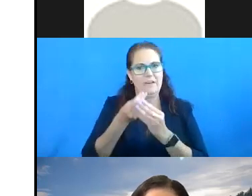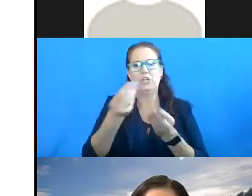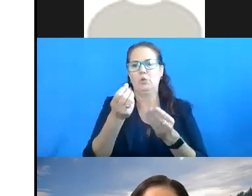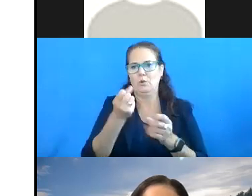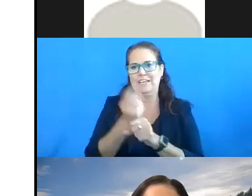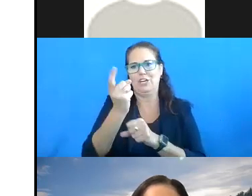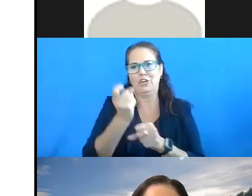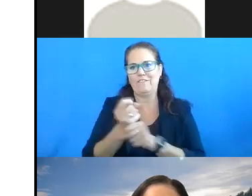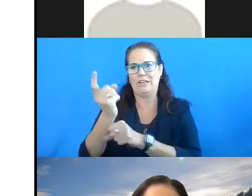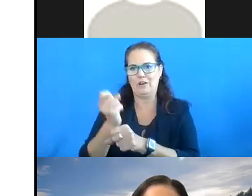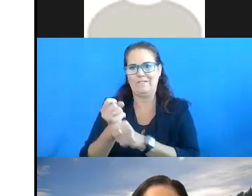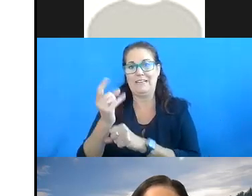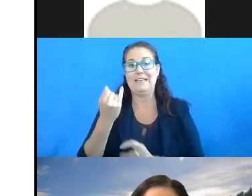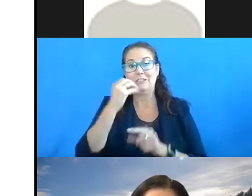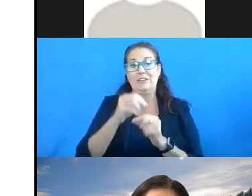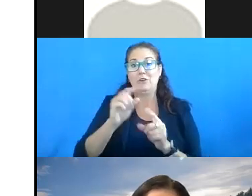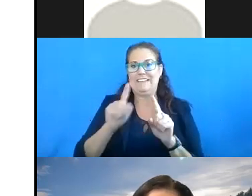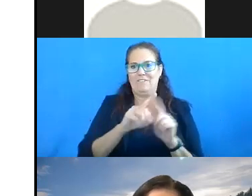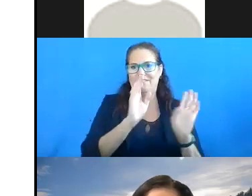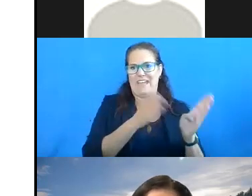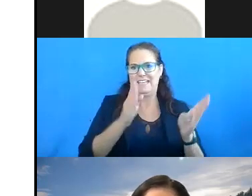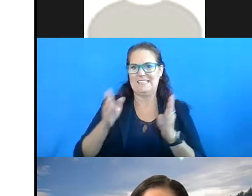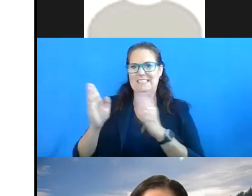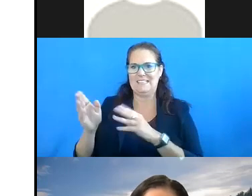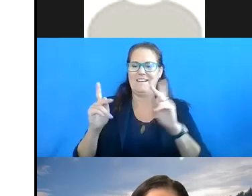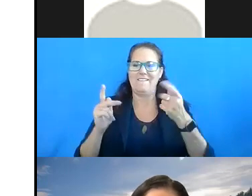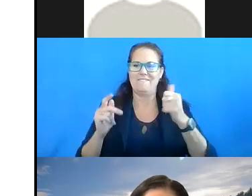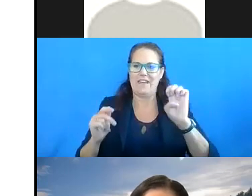especially if you are in different phases. Phase 1, phase 2, phase 3, phase 4.